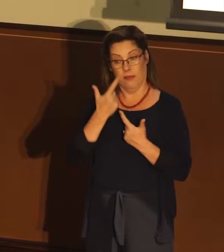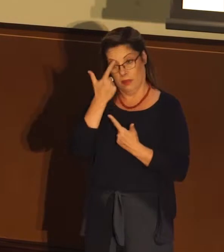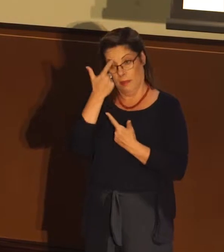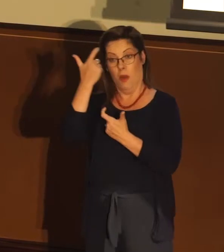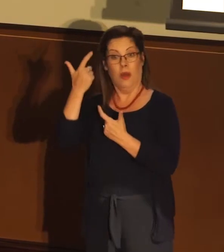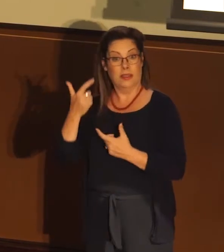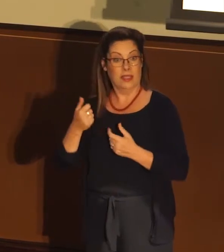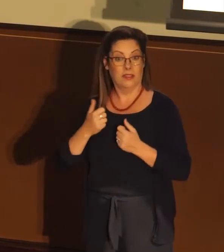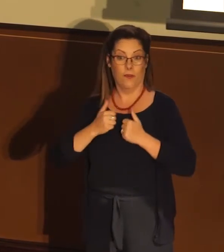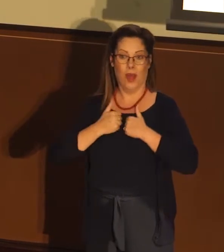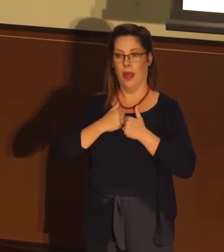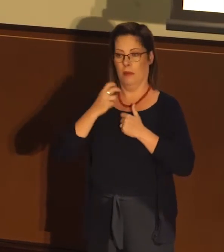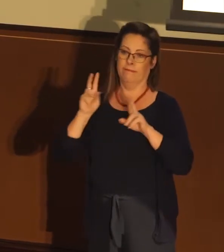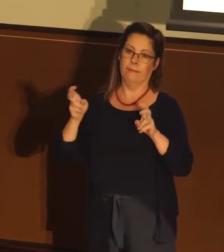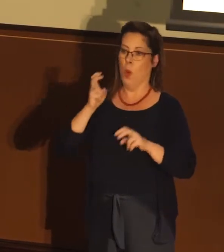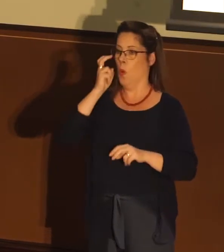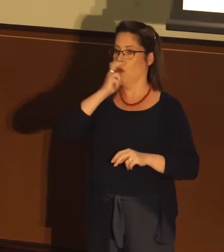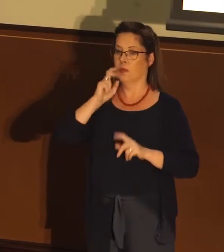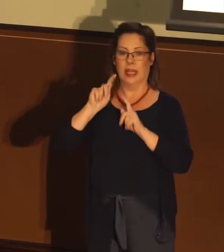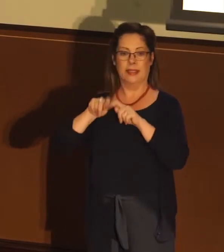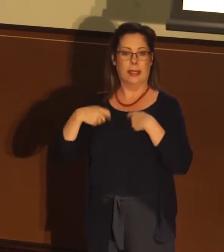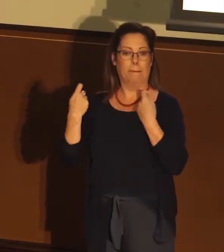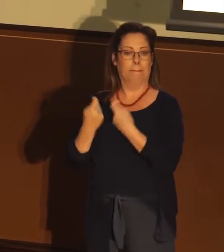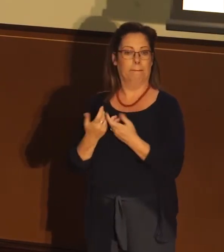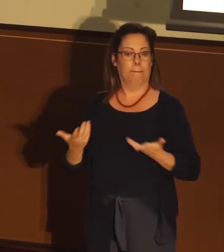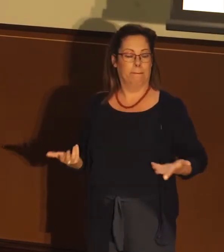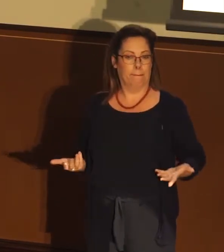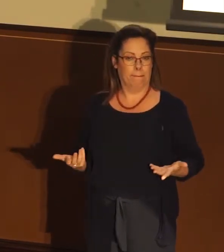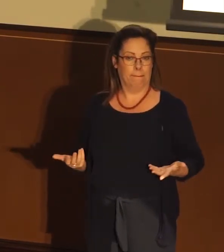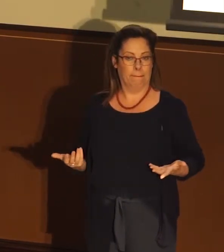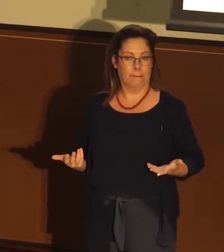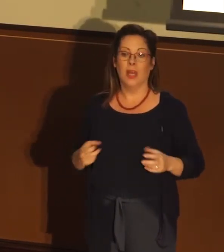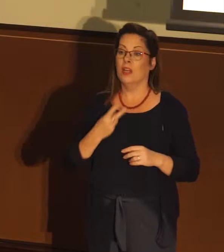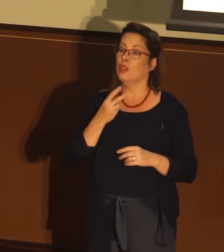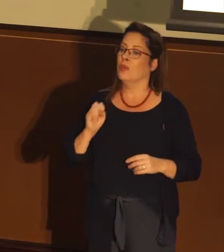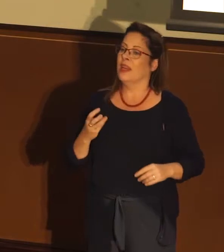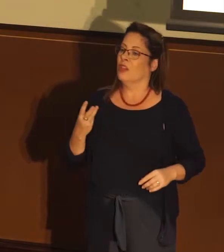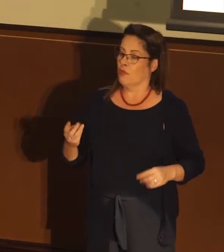..for our older team members. Just from a point of view, in 2003, I started with Bunnings.